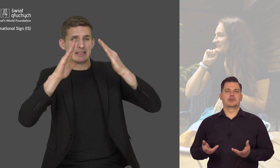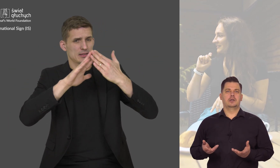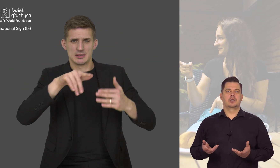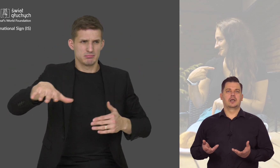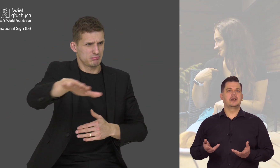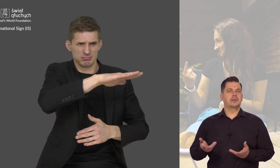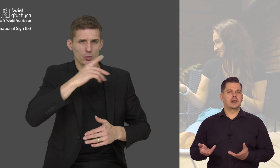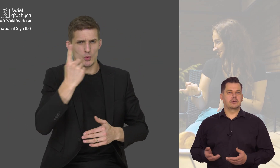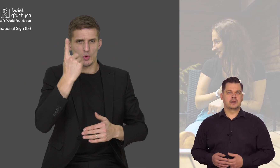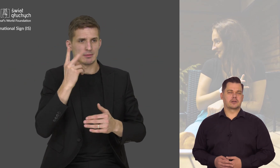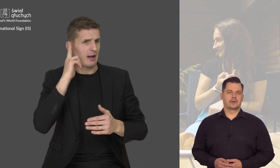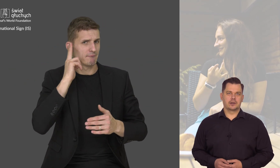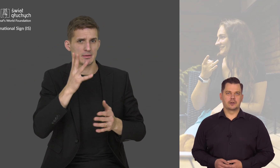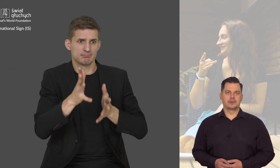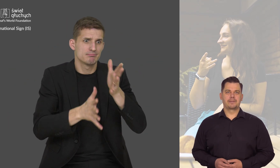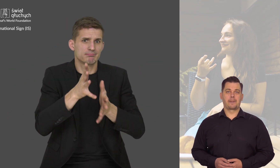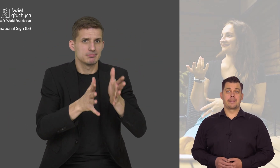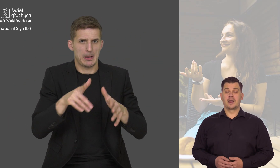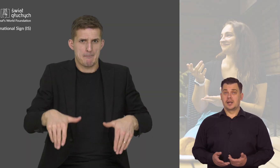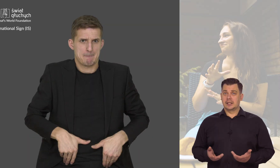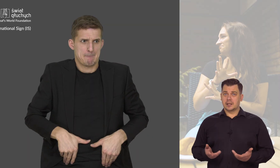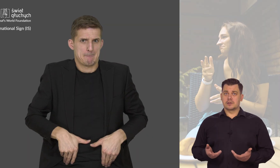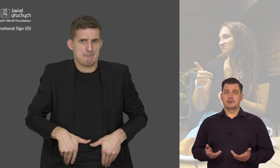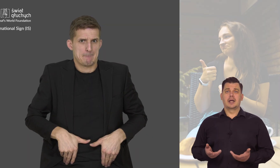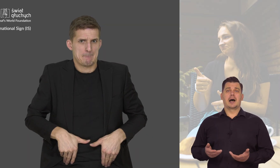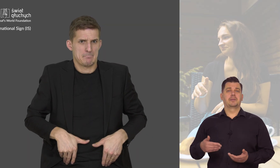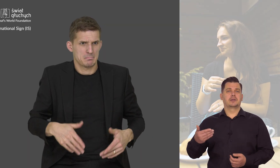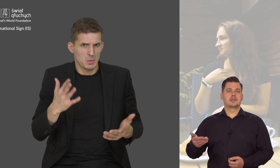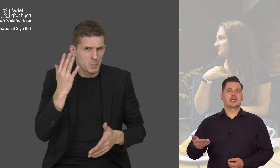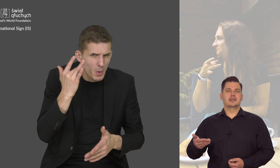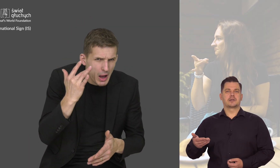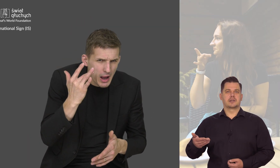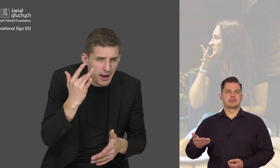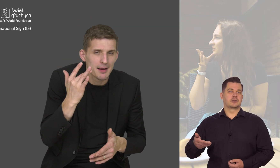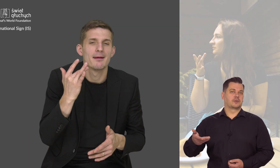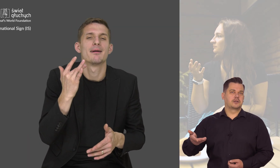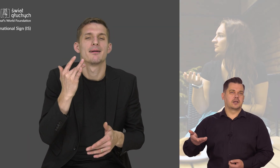They don't want potential criminals or burglars to know where they live.